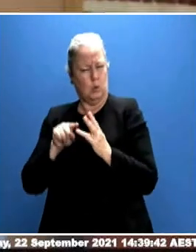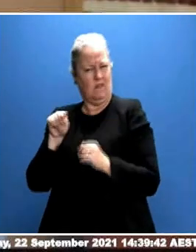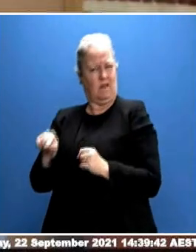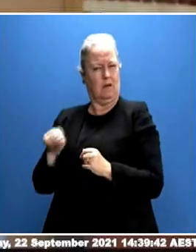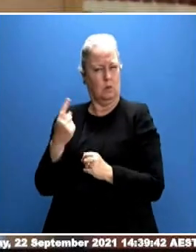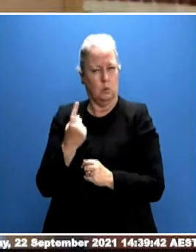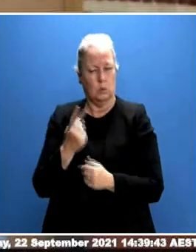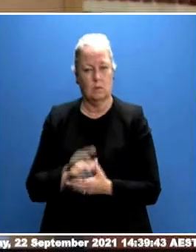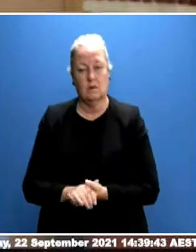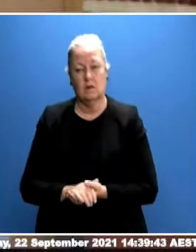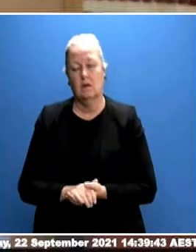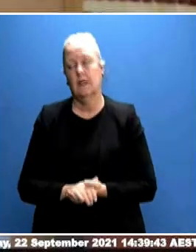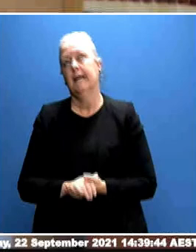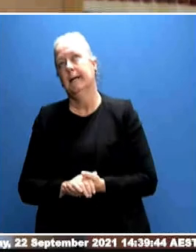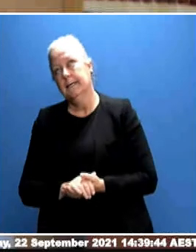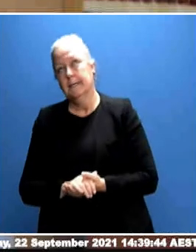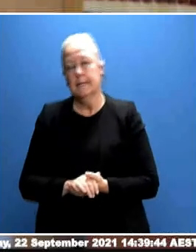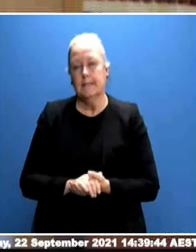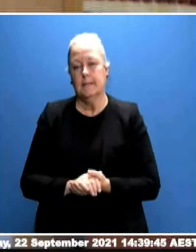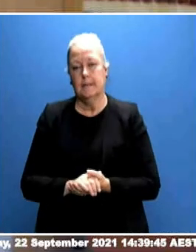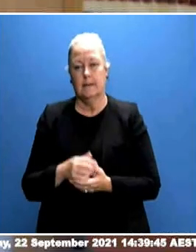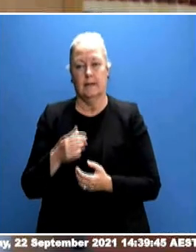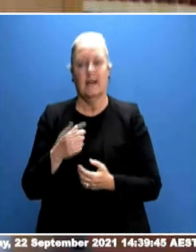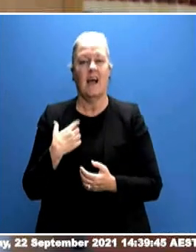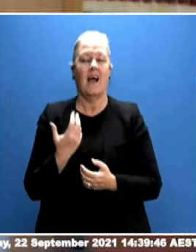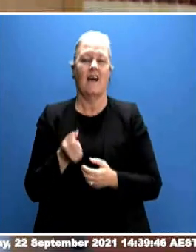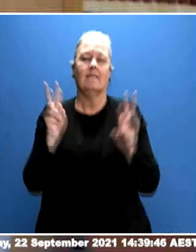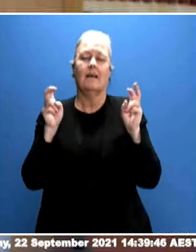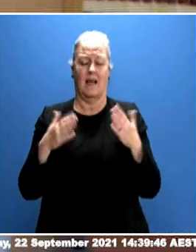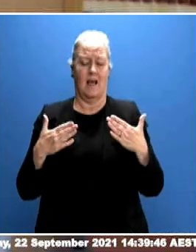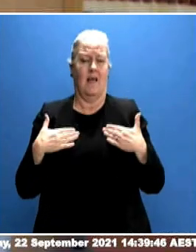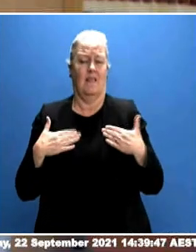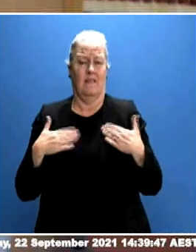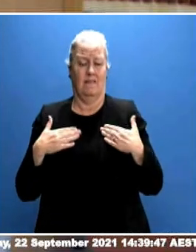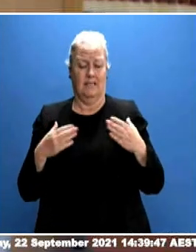We have a range of --- we have a health team who do assess the child on admission.